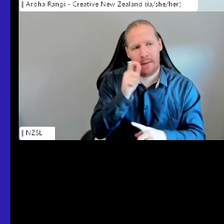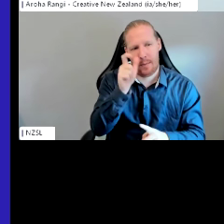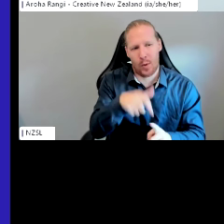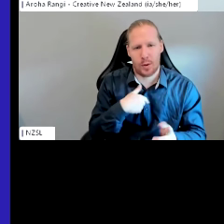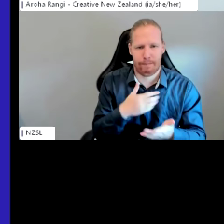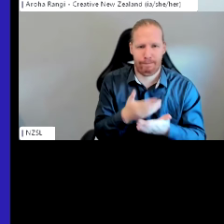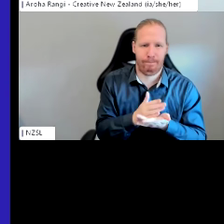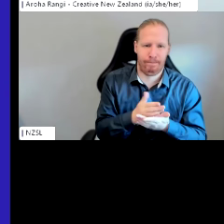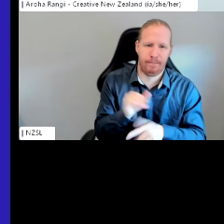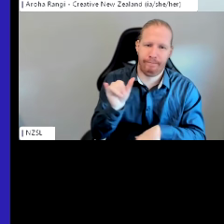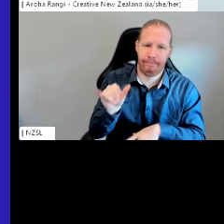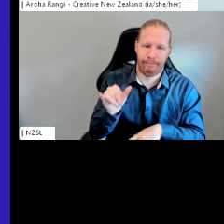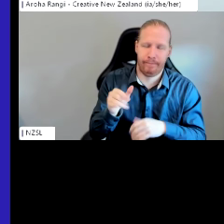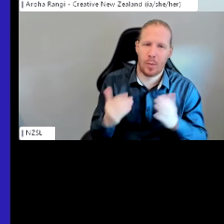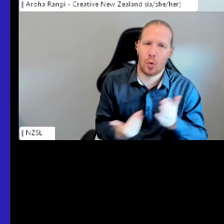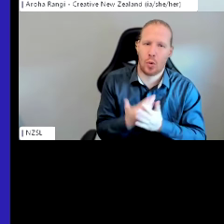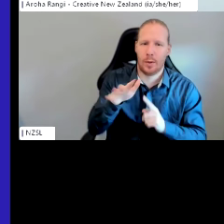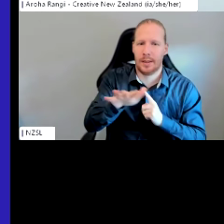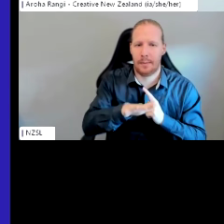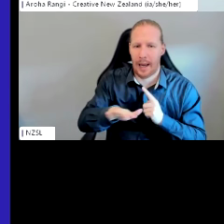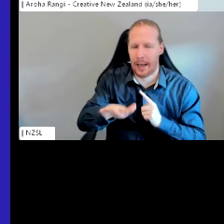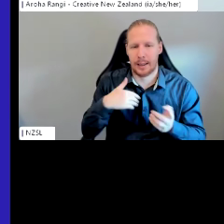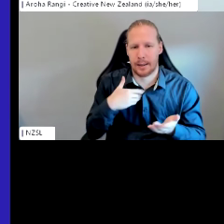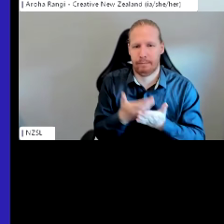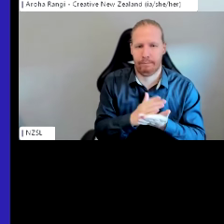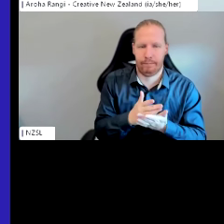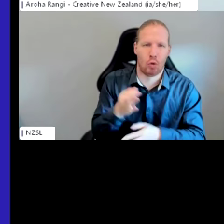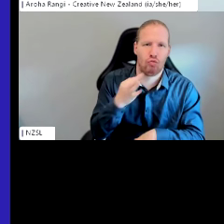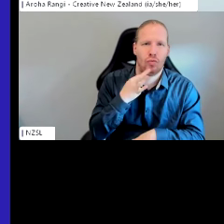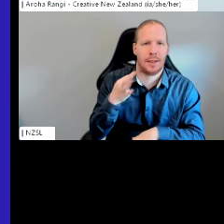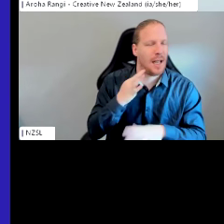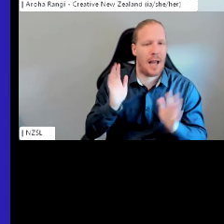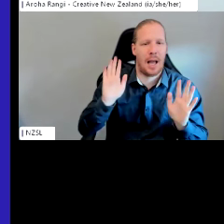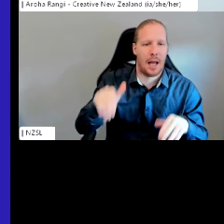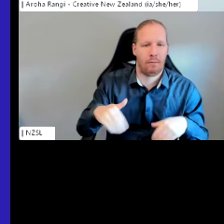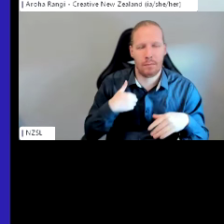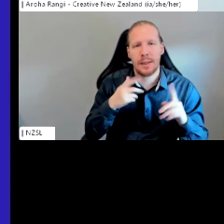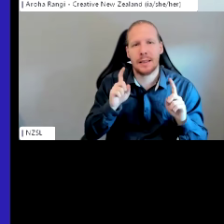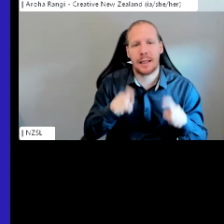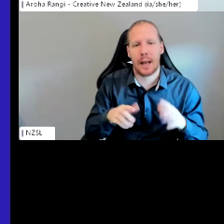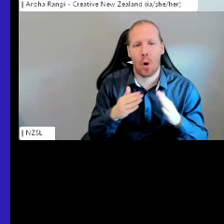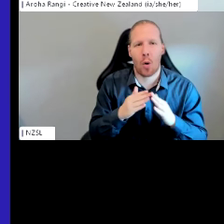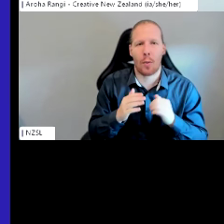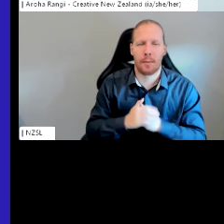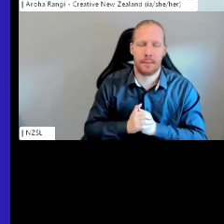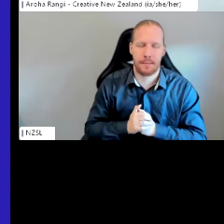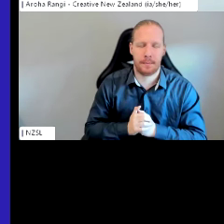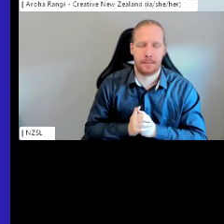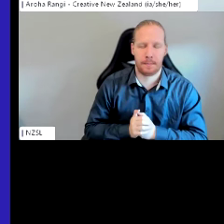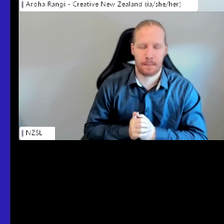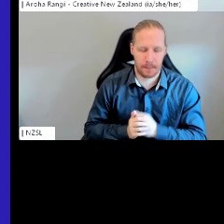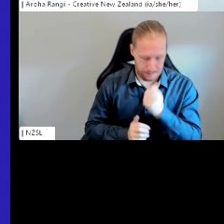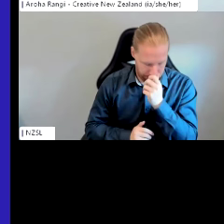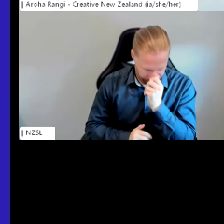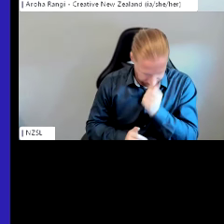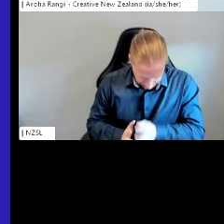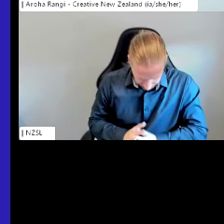risky. So, uh, maybe I can sum it up like this. It's if I said to you, walk a mile in visitor